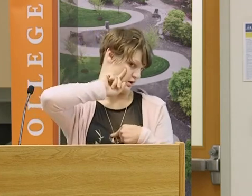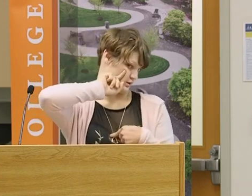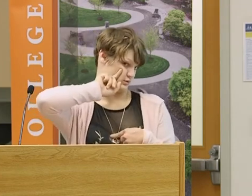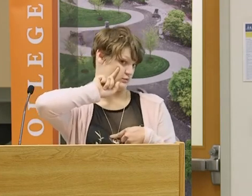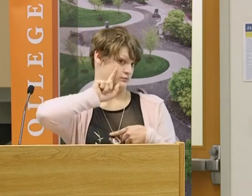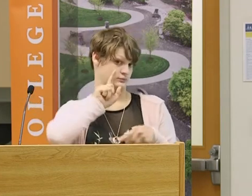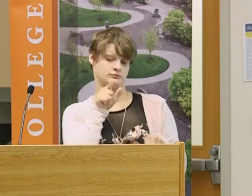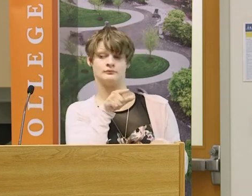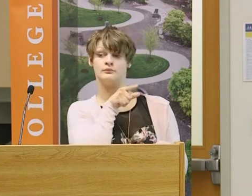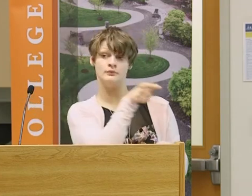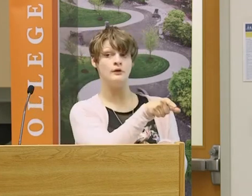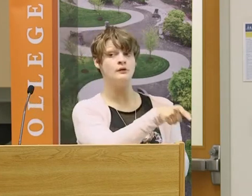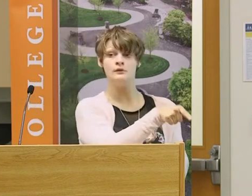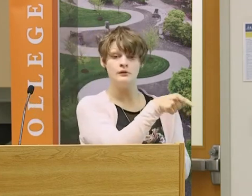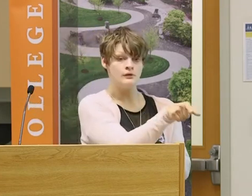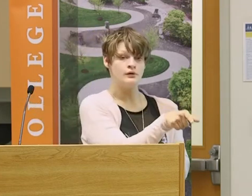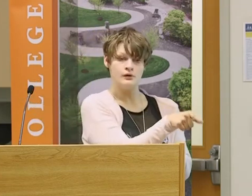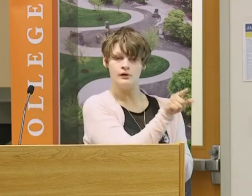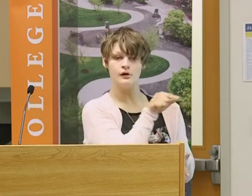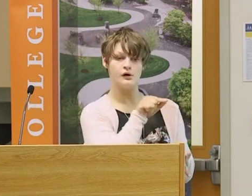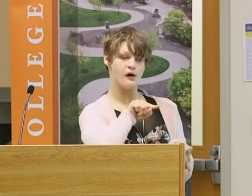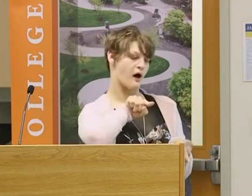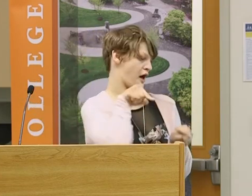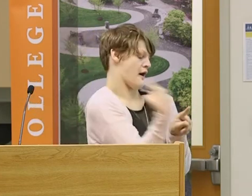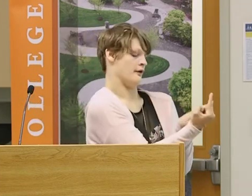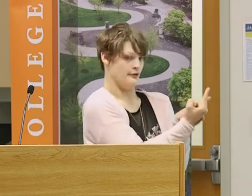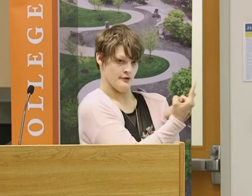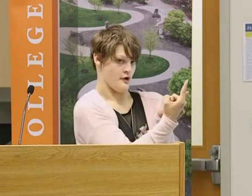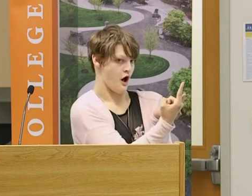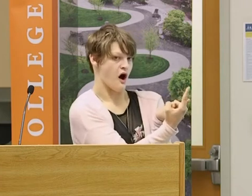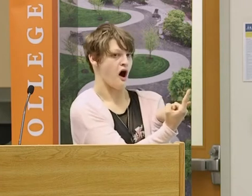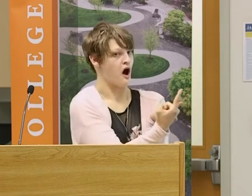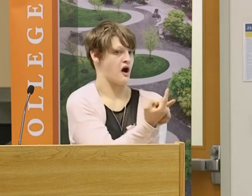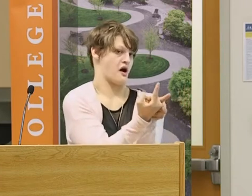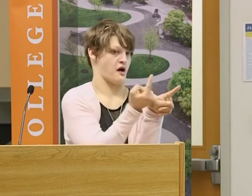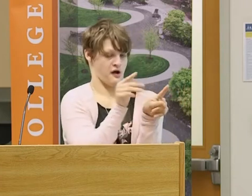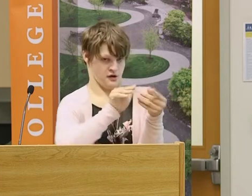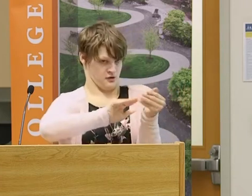They had an international program,